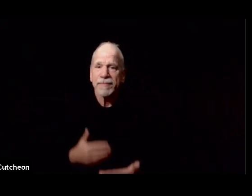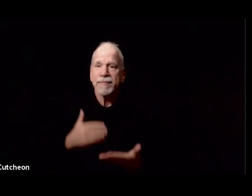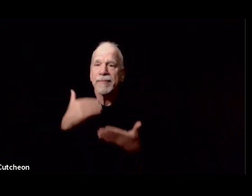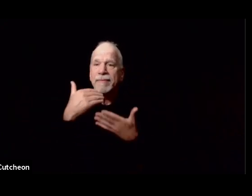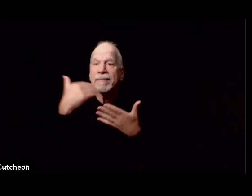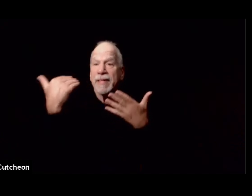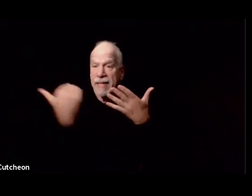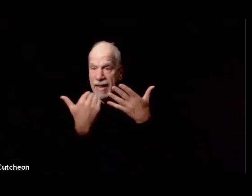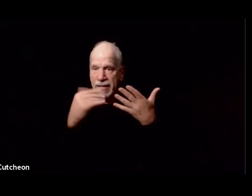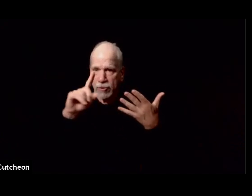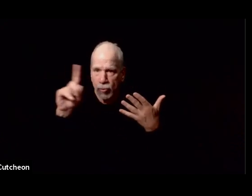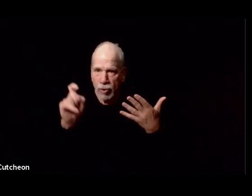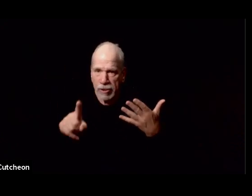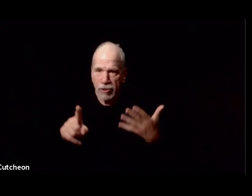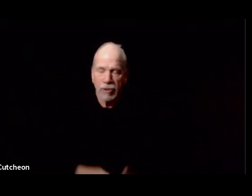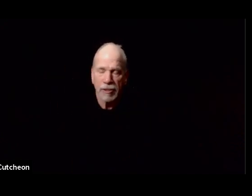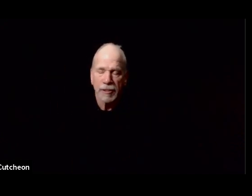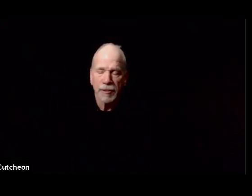St. Cloud Times. Your line is open.